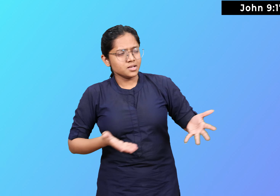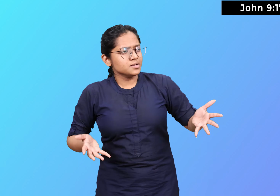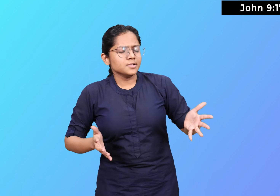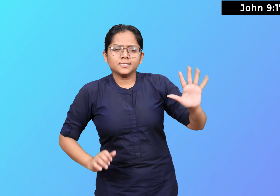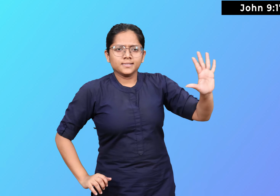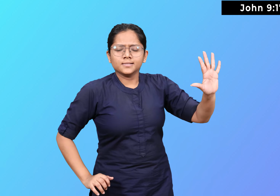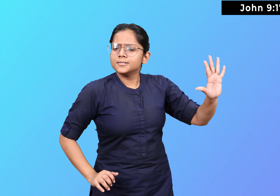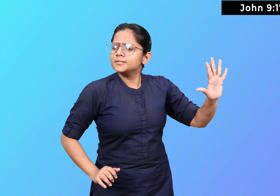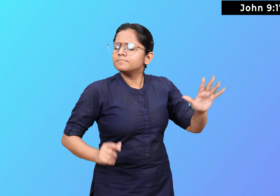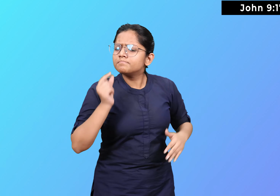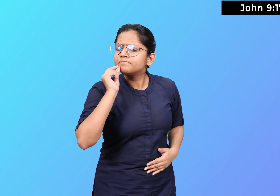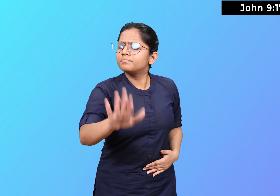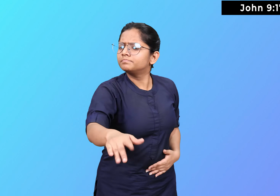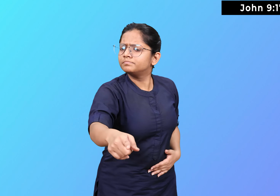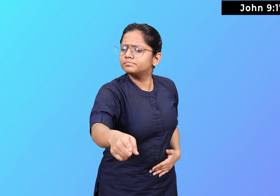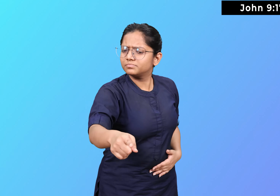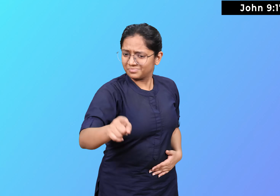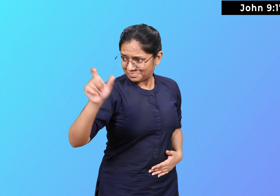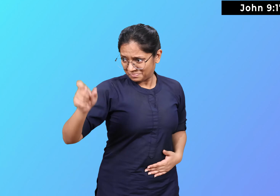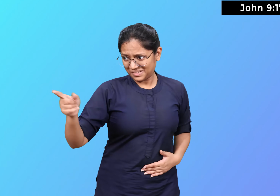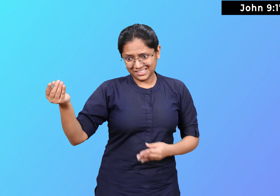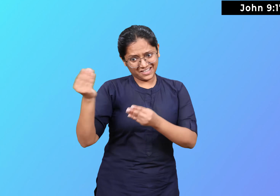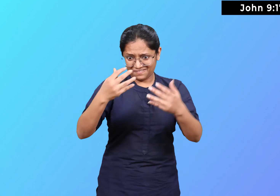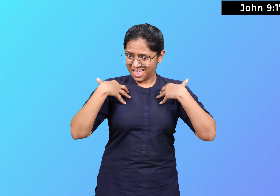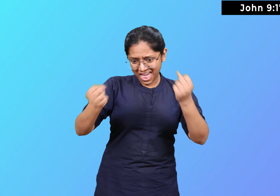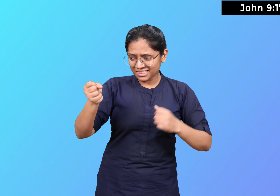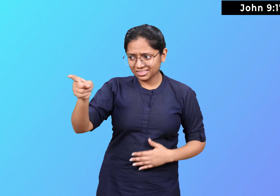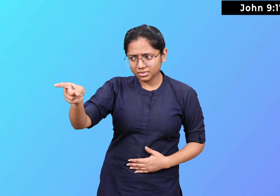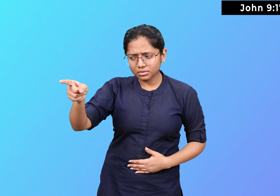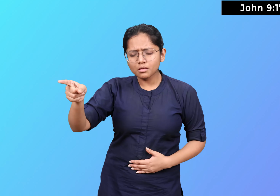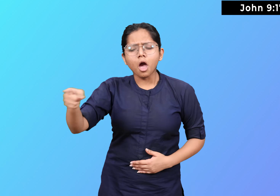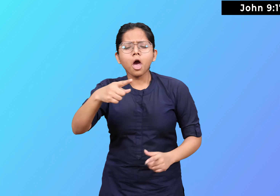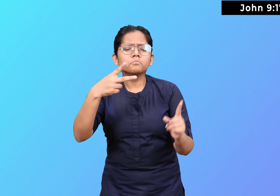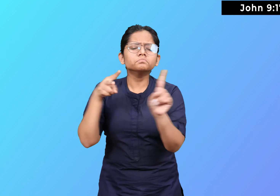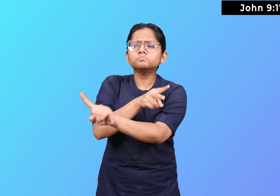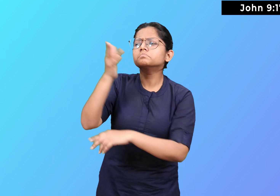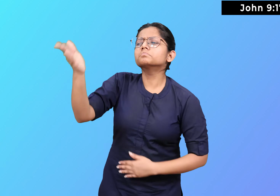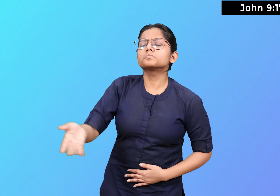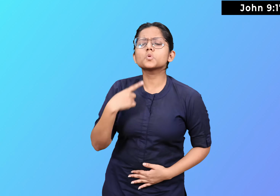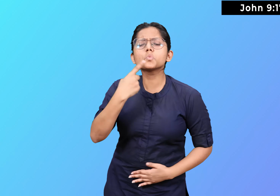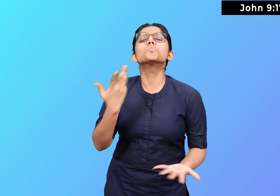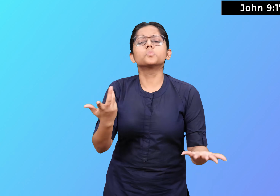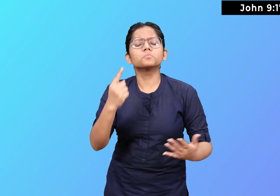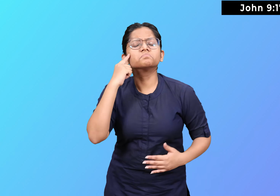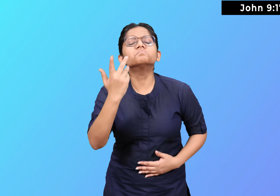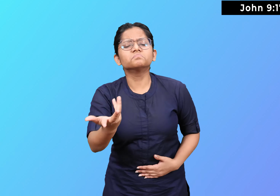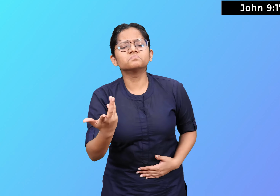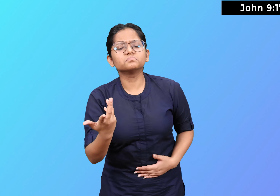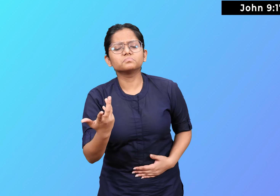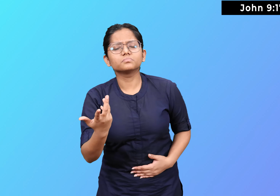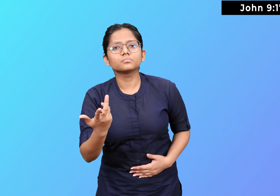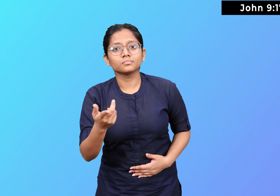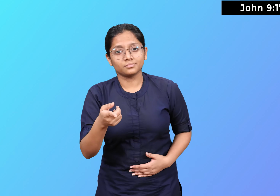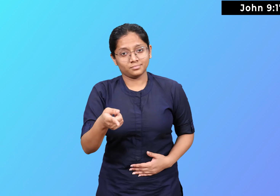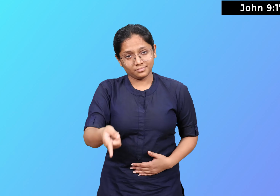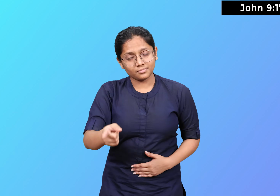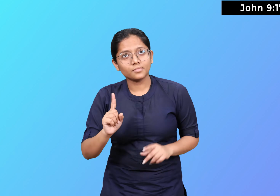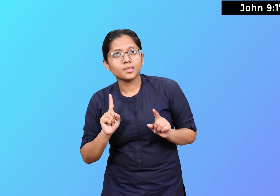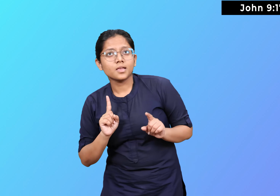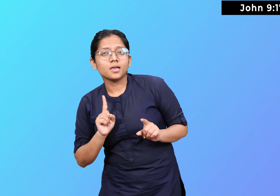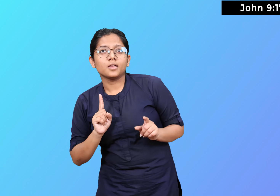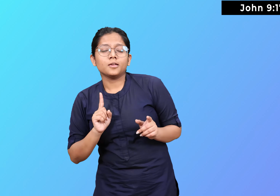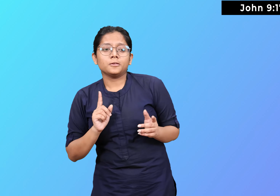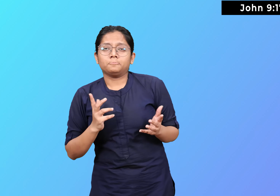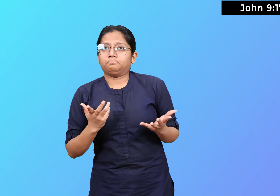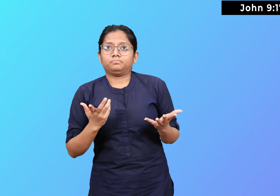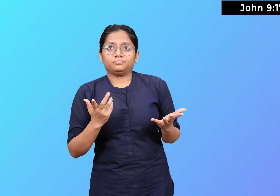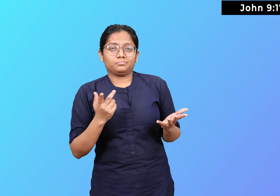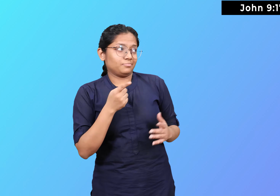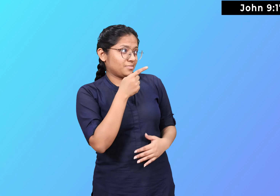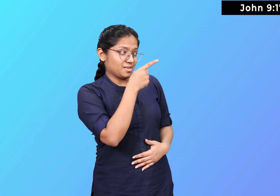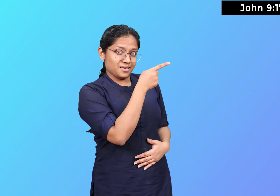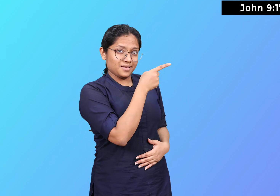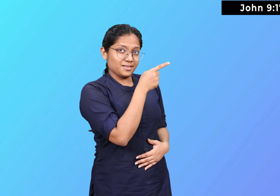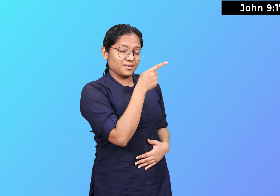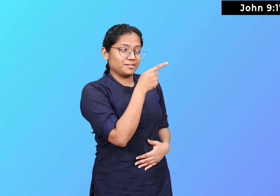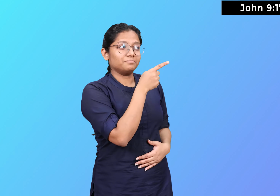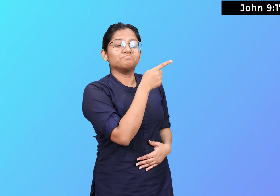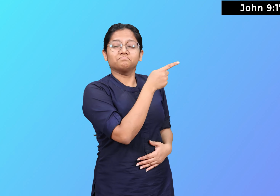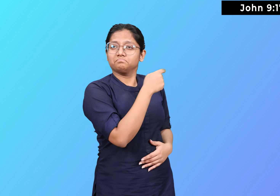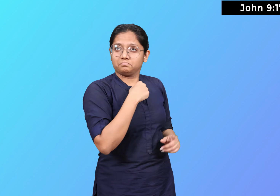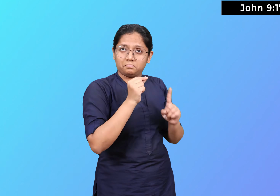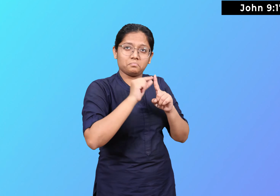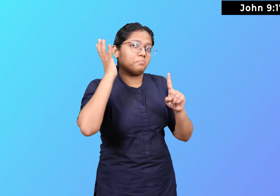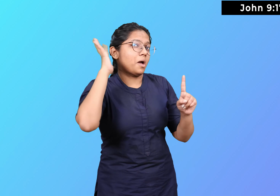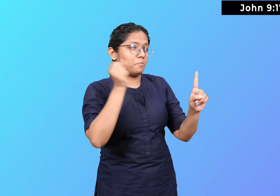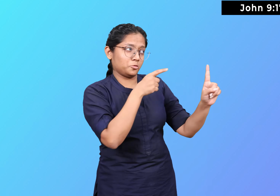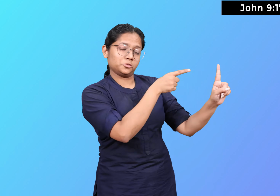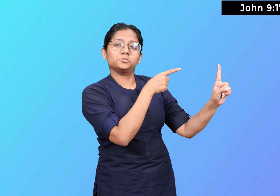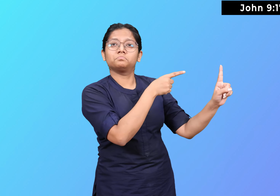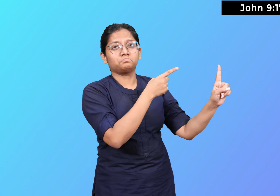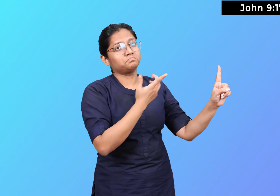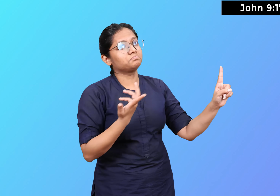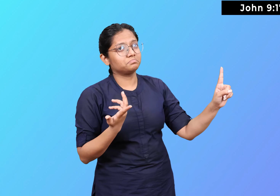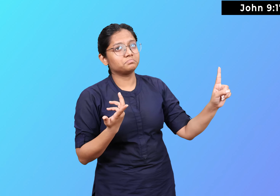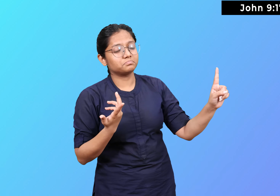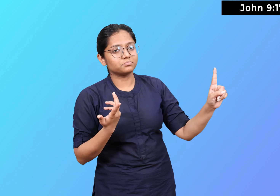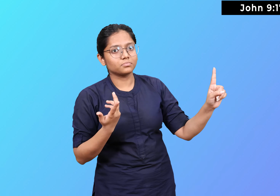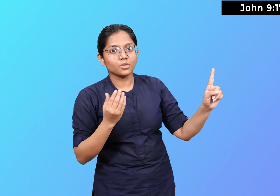They asked the man again, “Since it was your eyes he healed, what do you say about him?” He answered, “He is a prophet.”